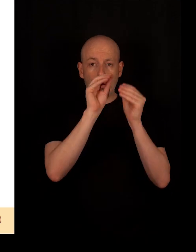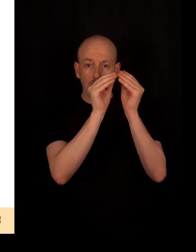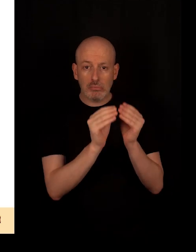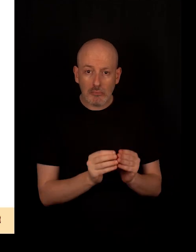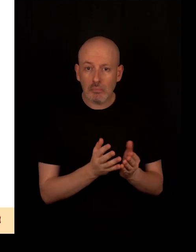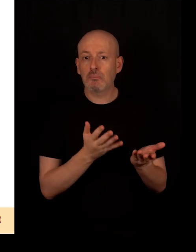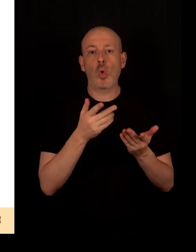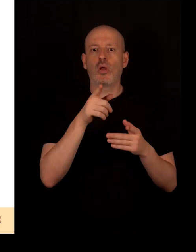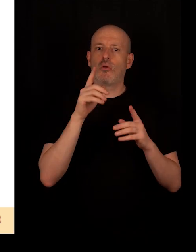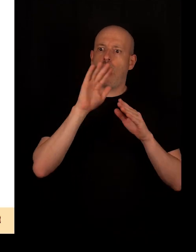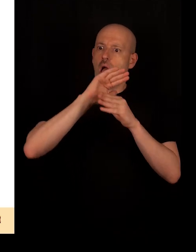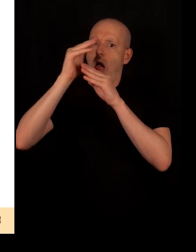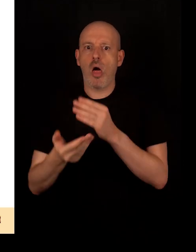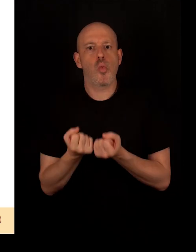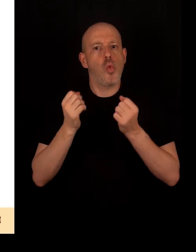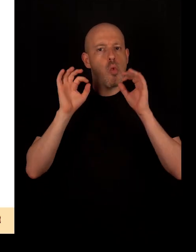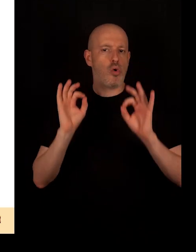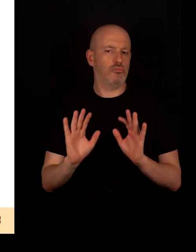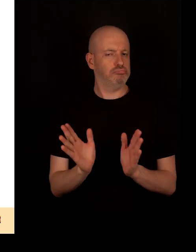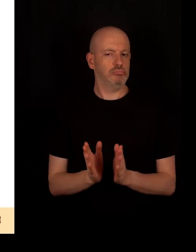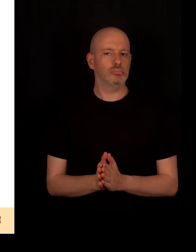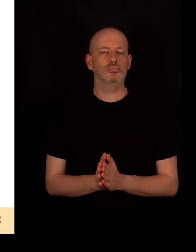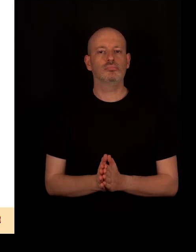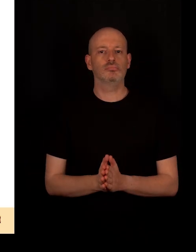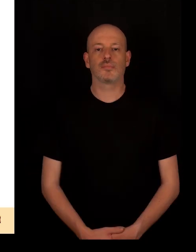so you don't have, all this work at the end.